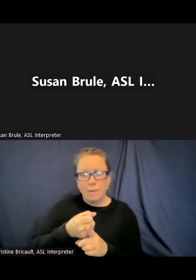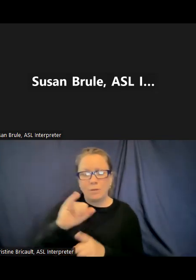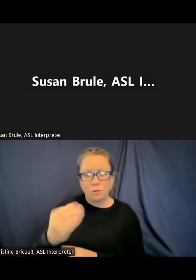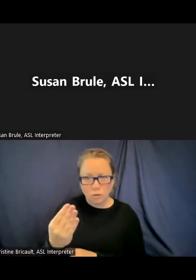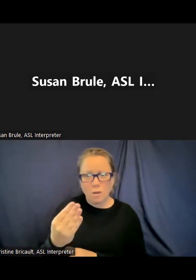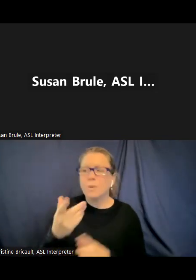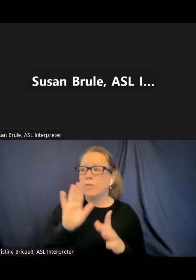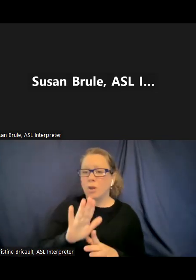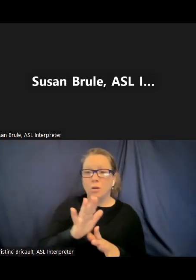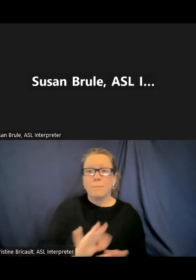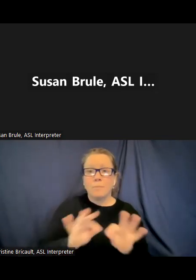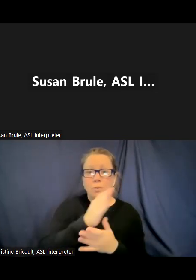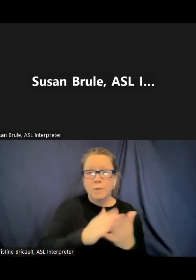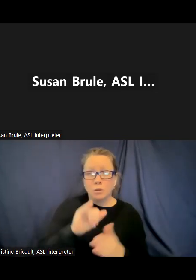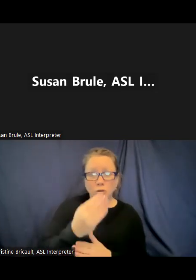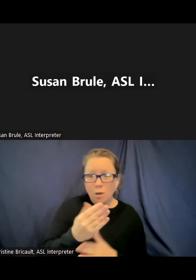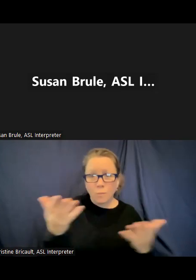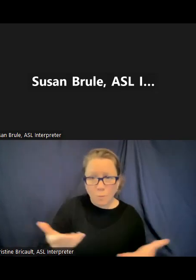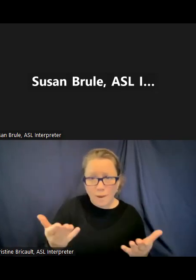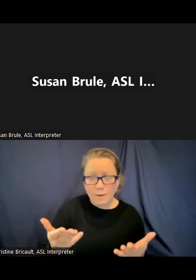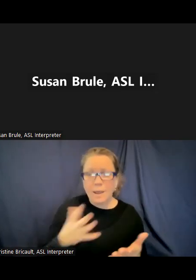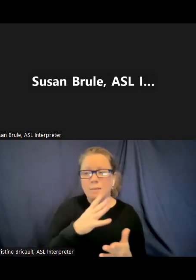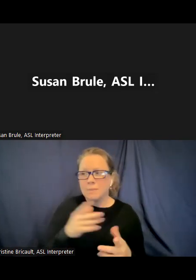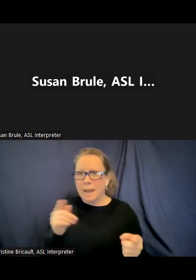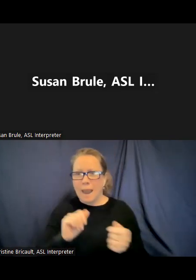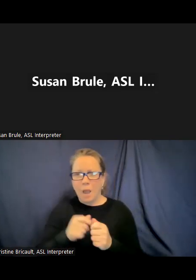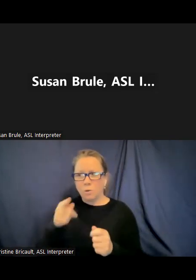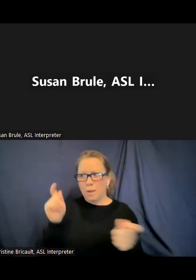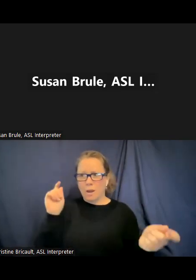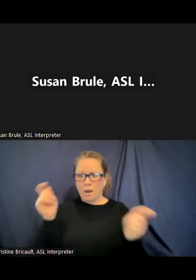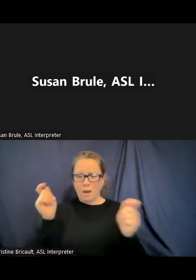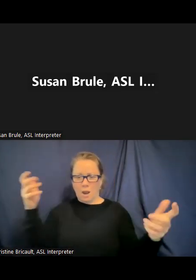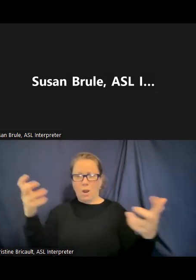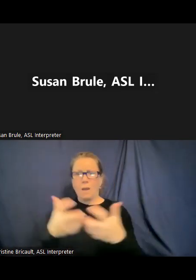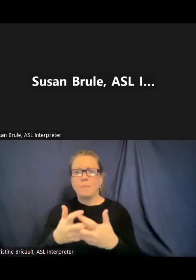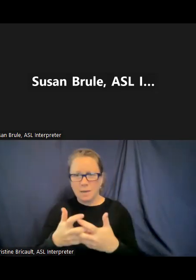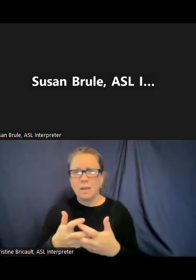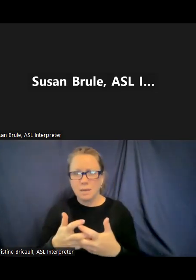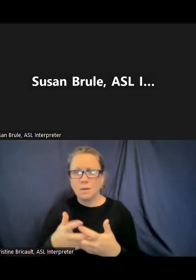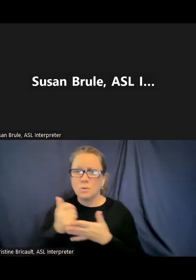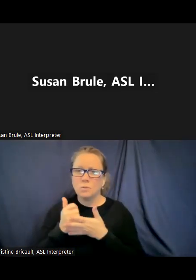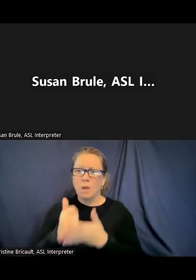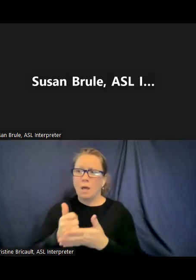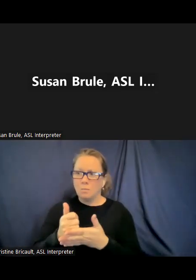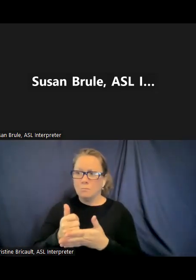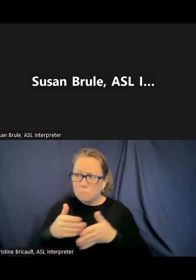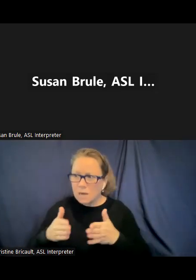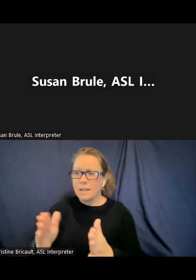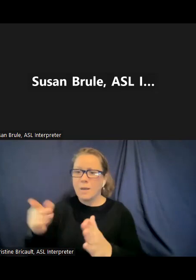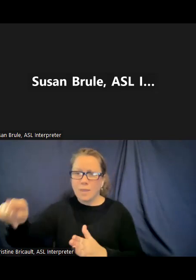and how you can accommodate them in order to allow them to perform the essential functions of their job.